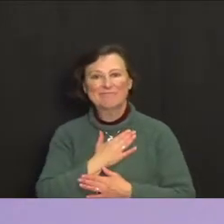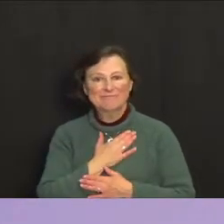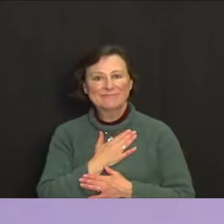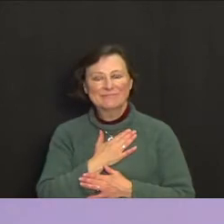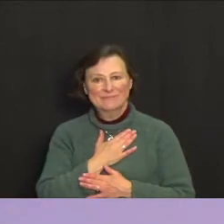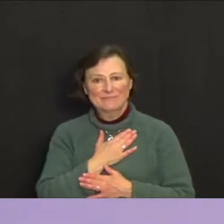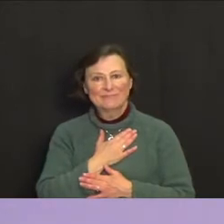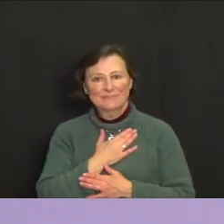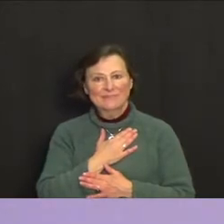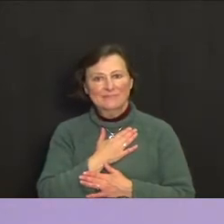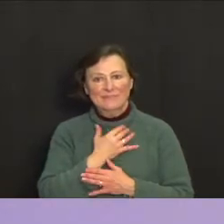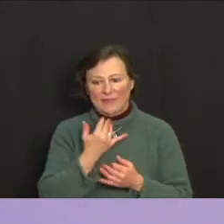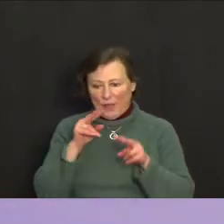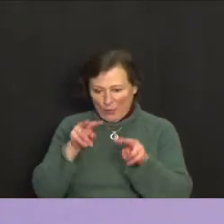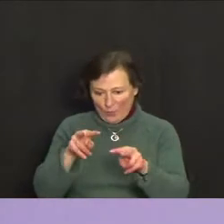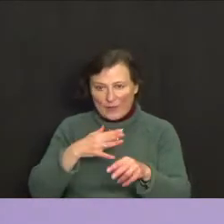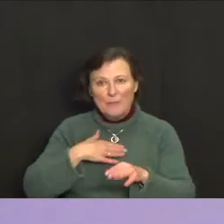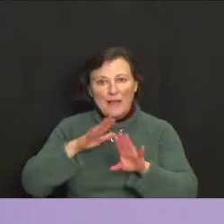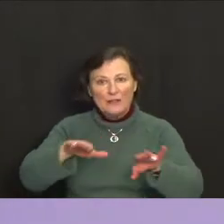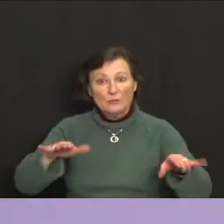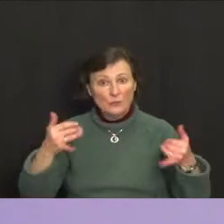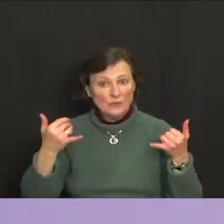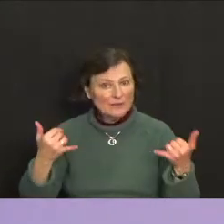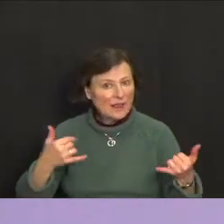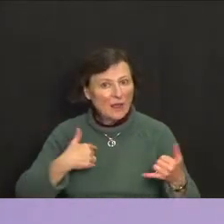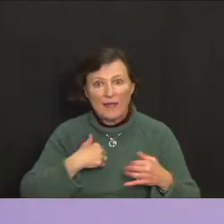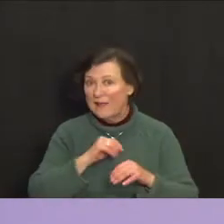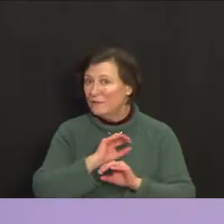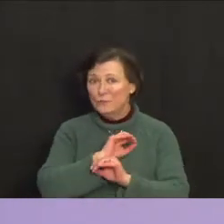When I look at my children right now I don't have tears of sorrow,